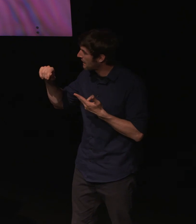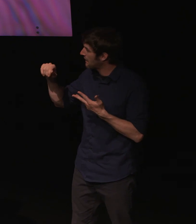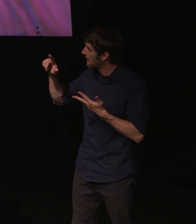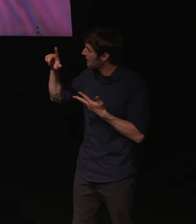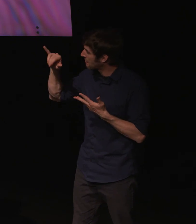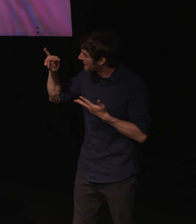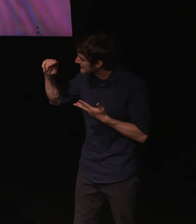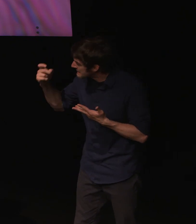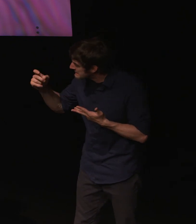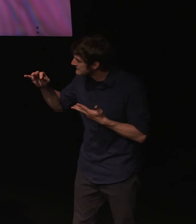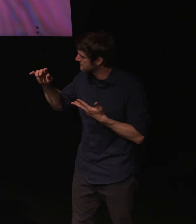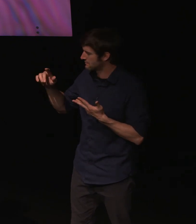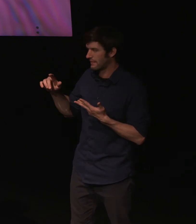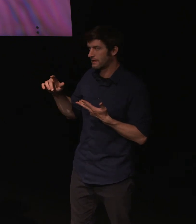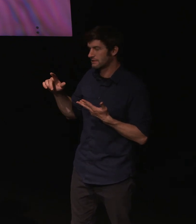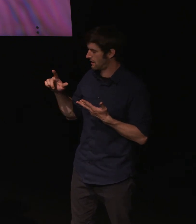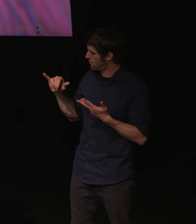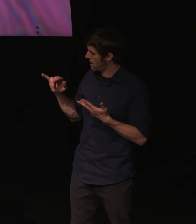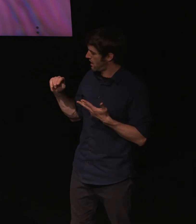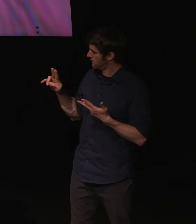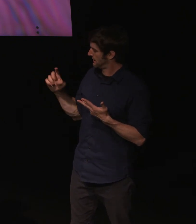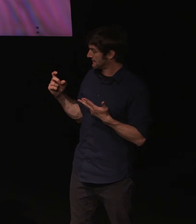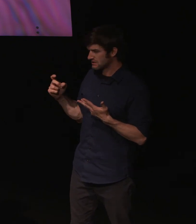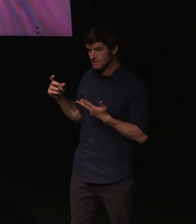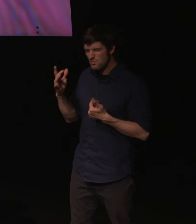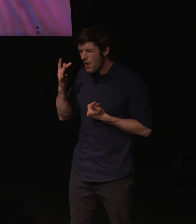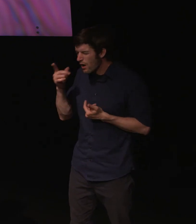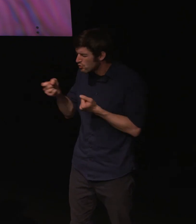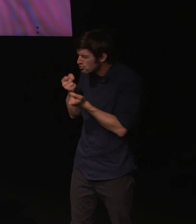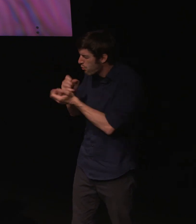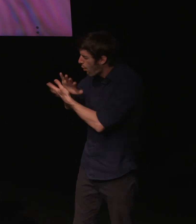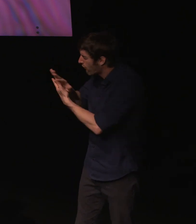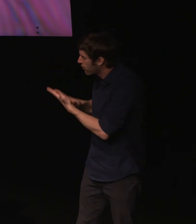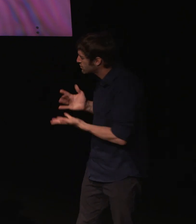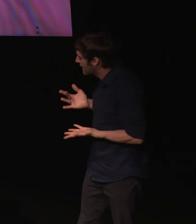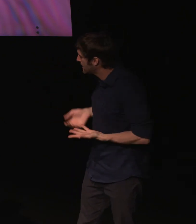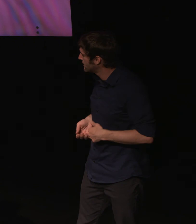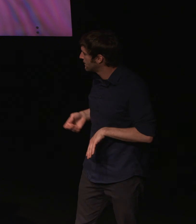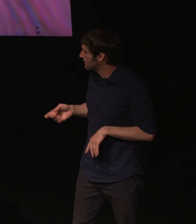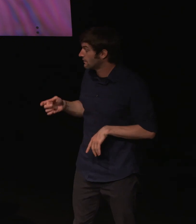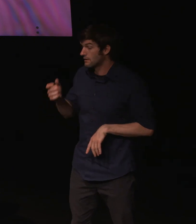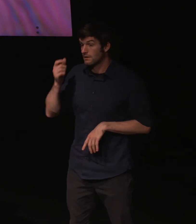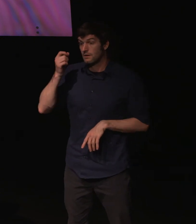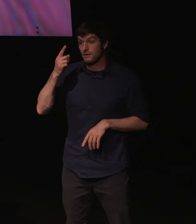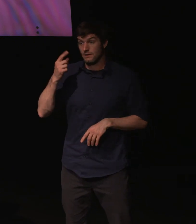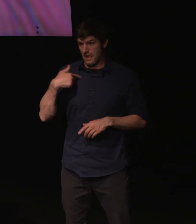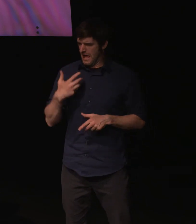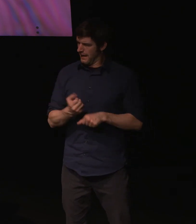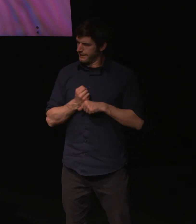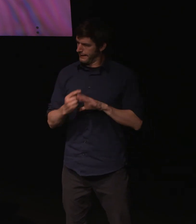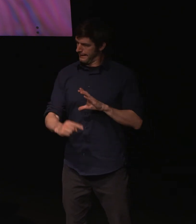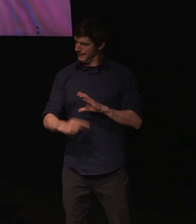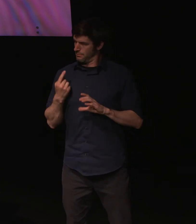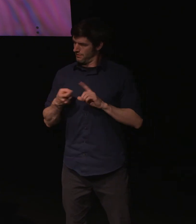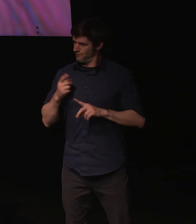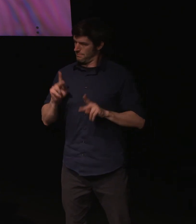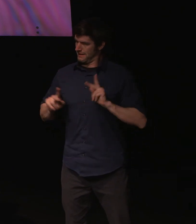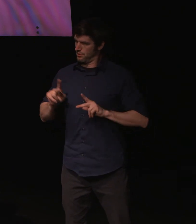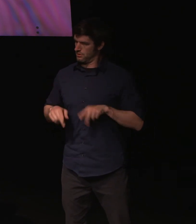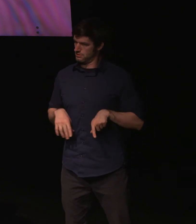I get e-mails from people and they say, "Hey, I've noticed that your list says Wii U.